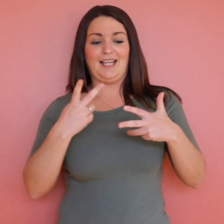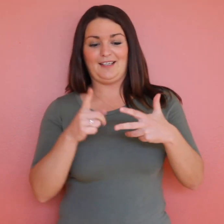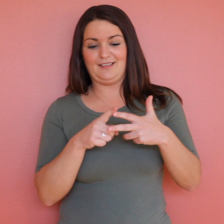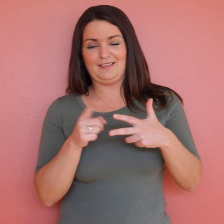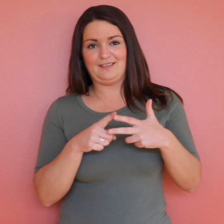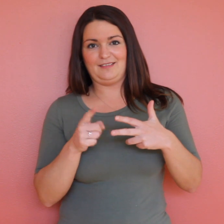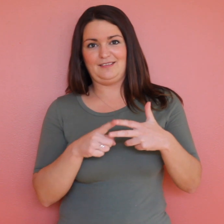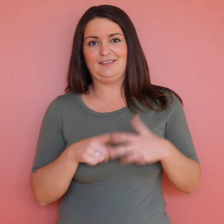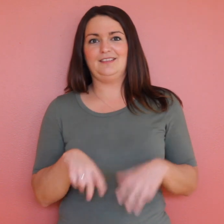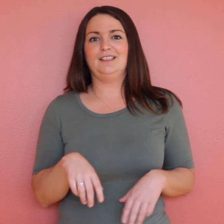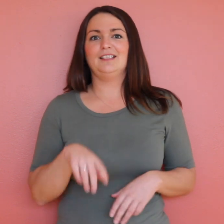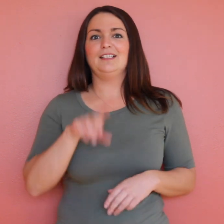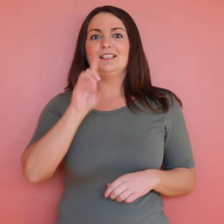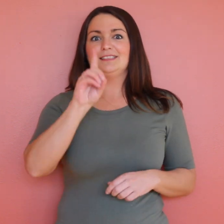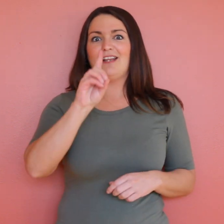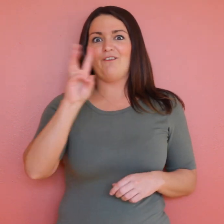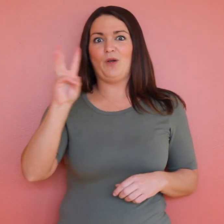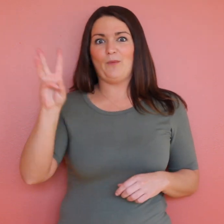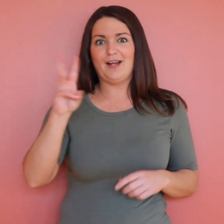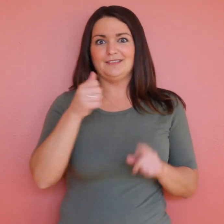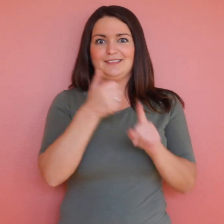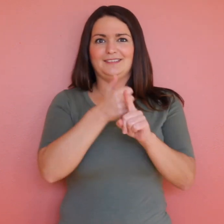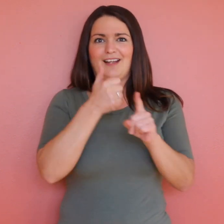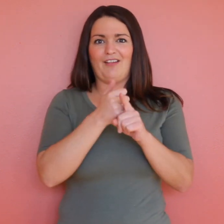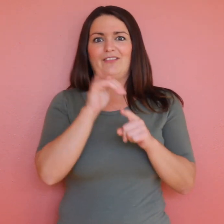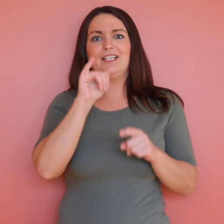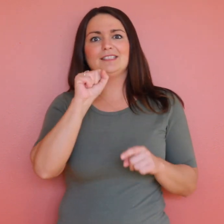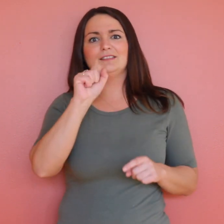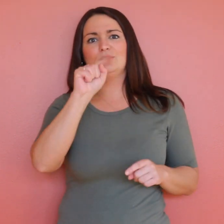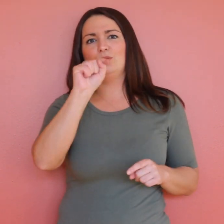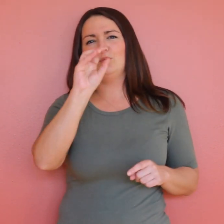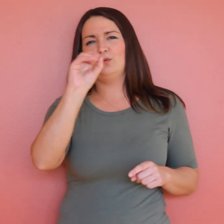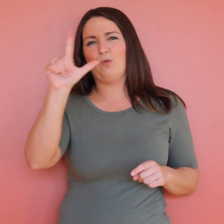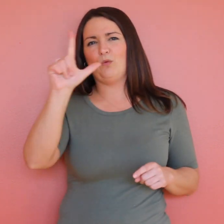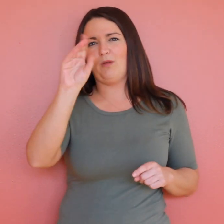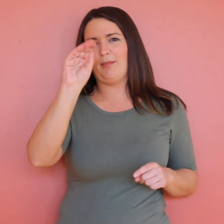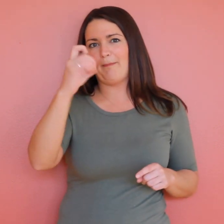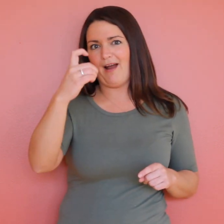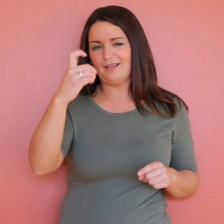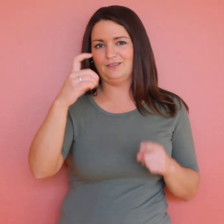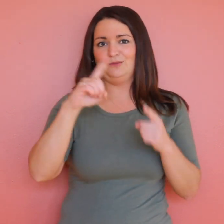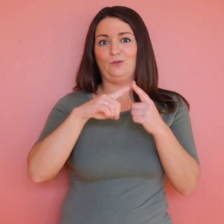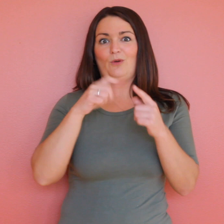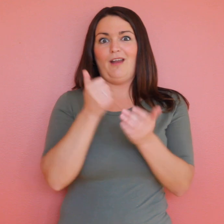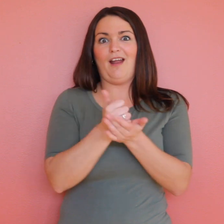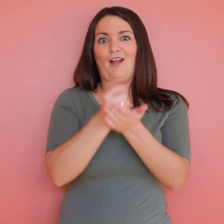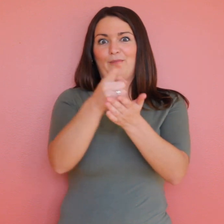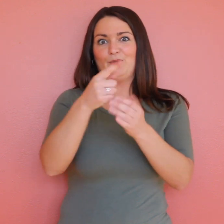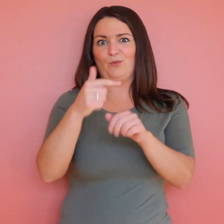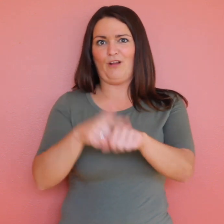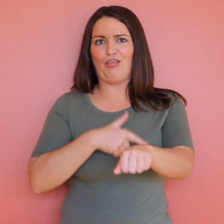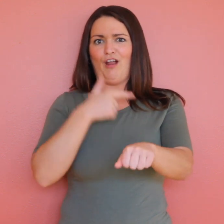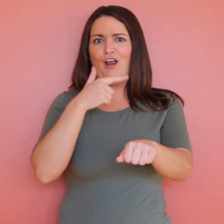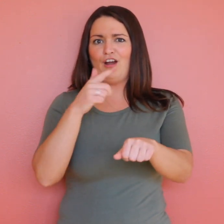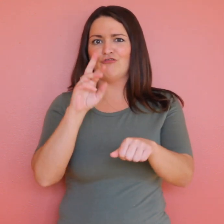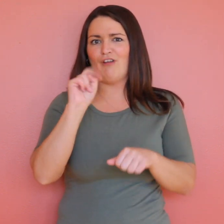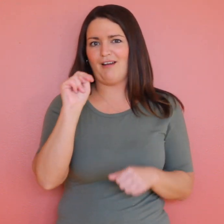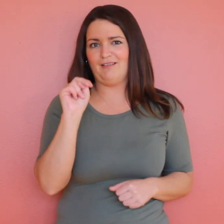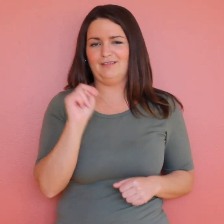Second, DWW 2.0 is like a toolbox to help you in long run.